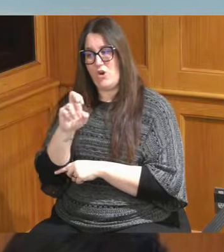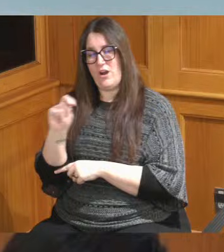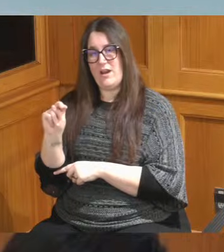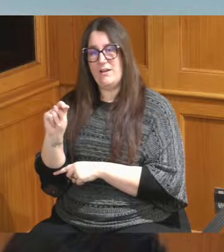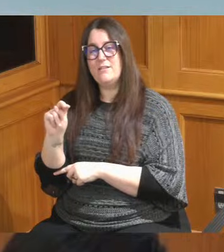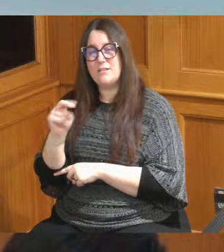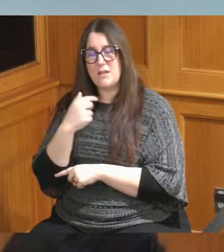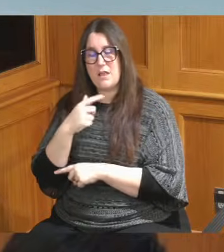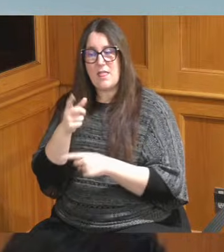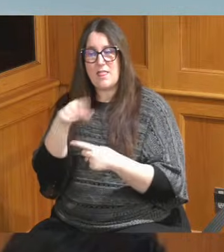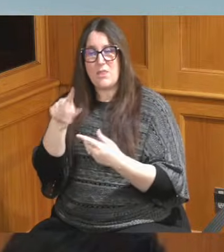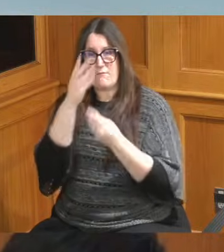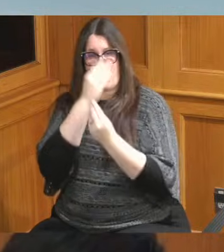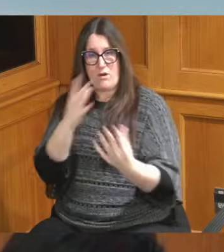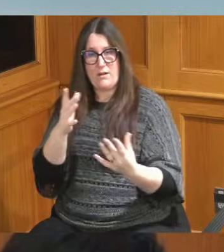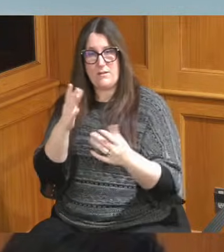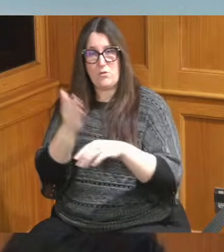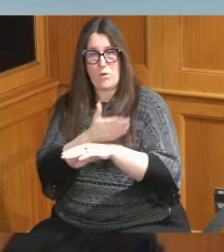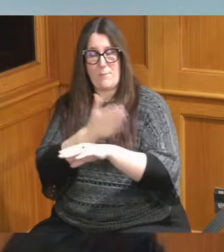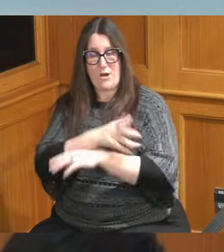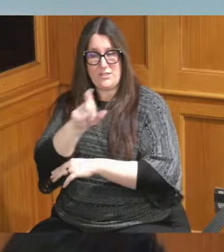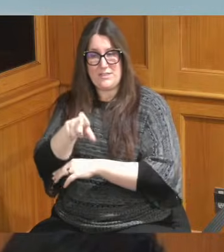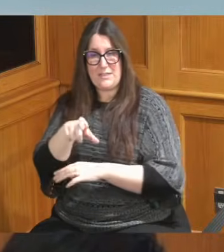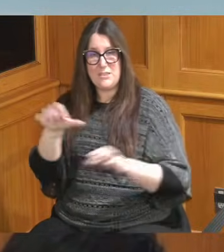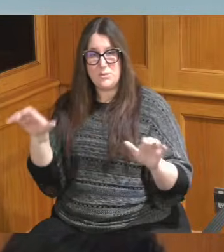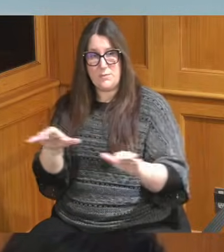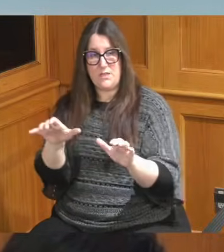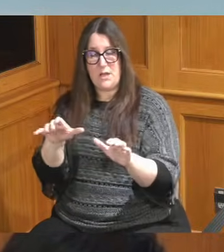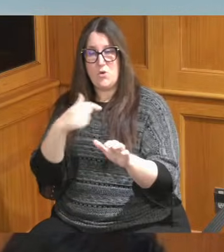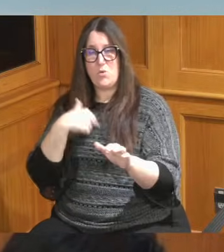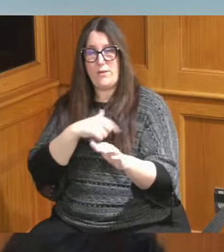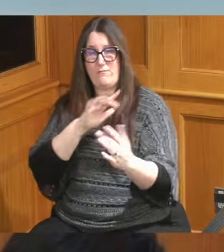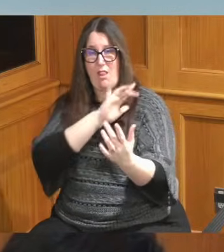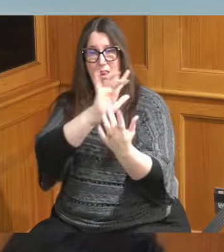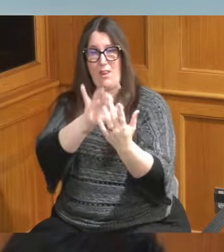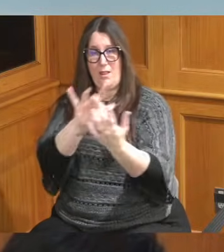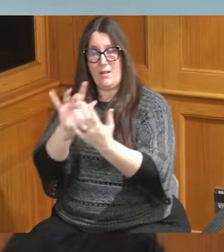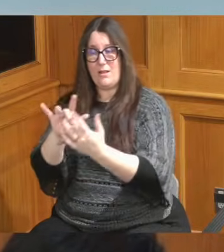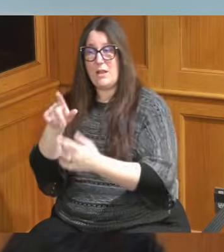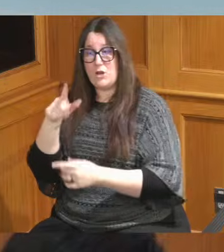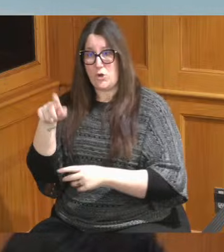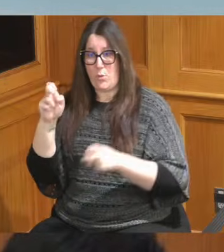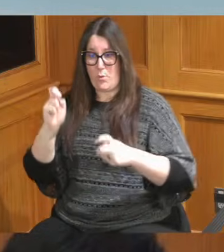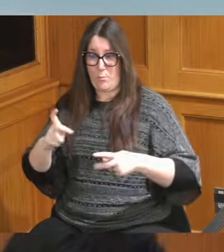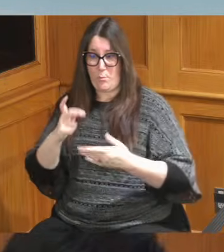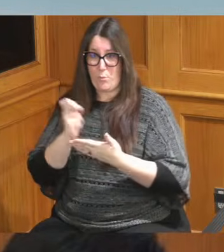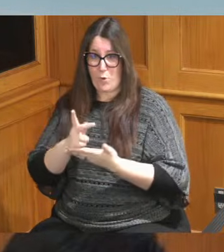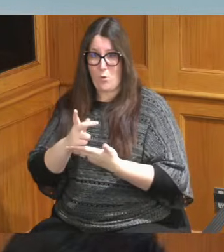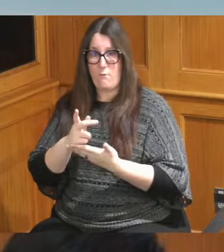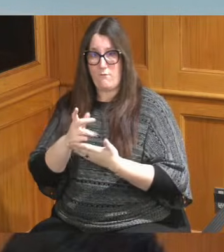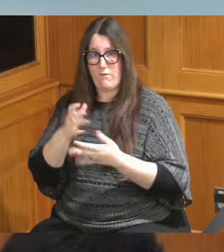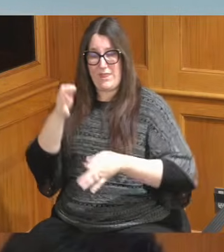need to be made. We've reached out to them several times and should you approve these hearing dates